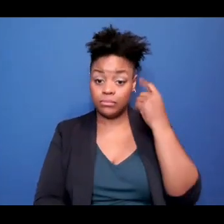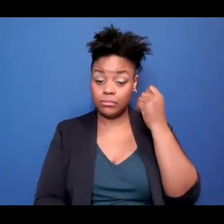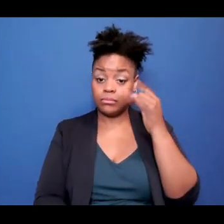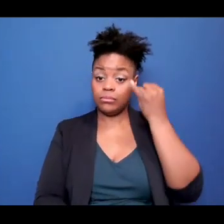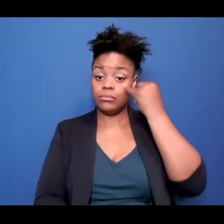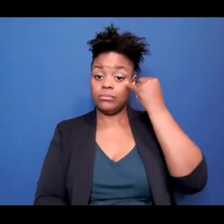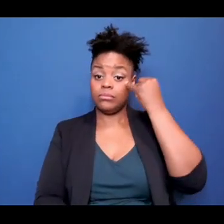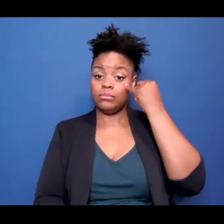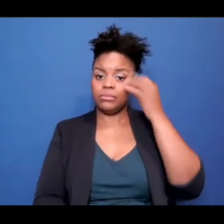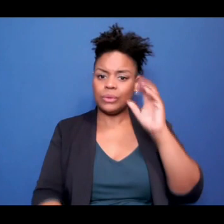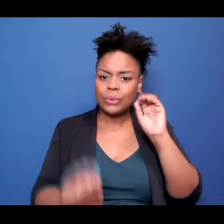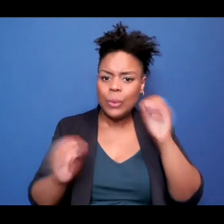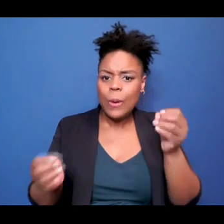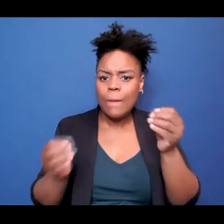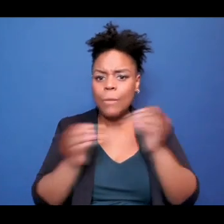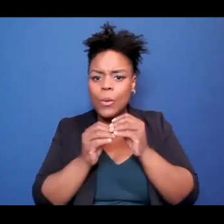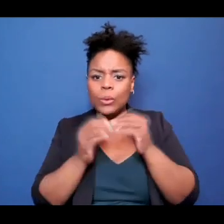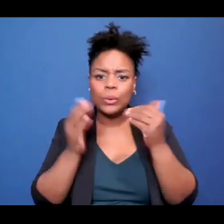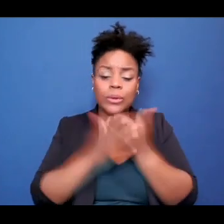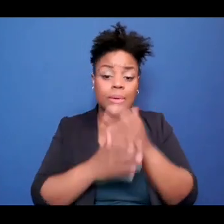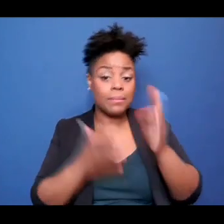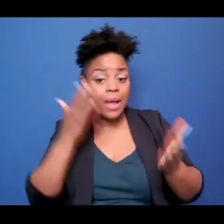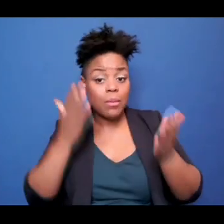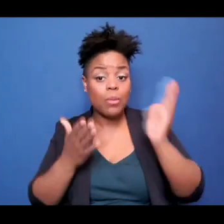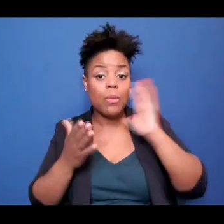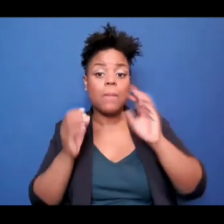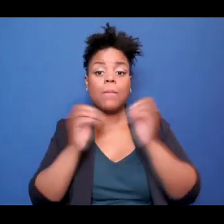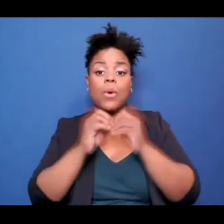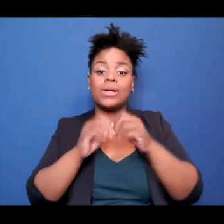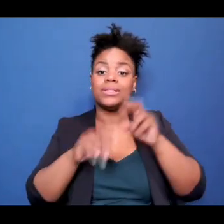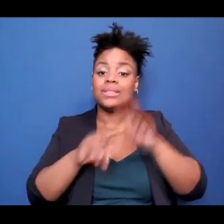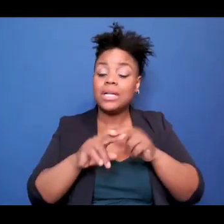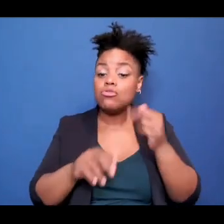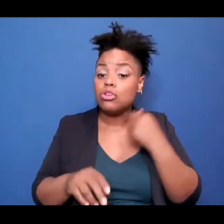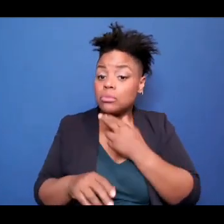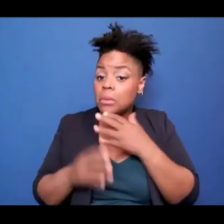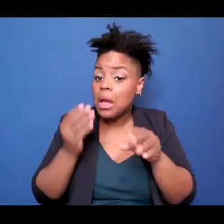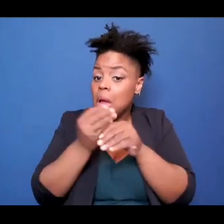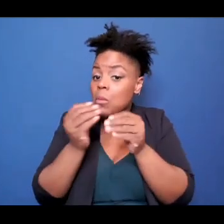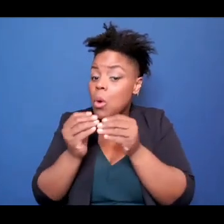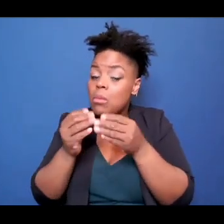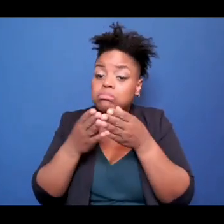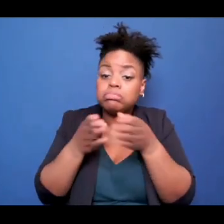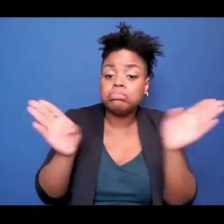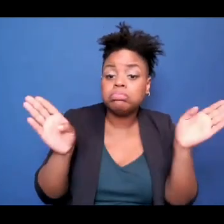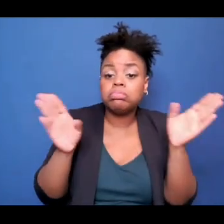FAST FOOD RESTAURANTS COMING IN, THAT MIGHT OPEN UP THE POSSIBILITIES OF SIT DOWN RESTAURANTS AND A WIDER RANGE OF